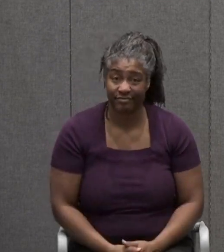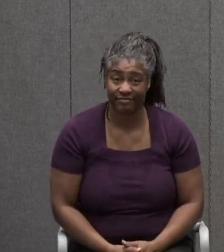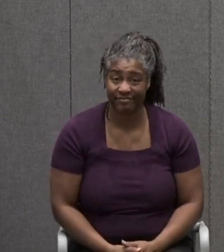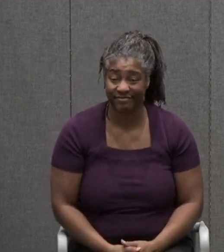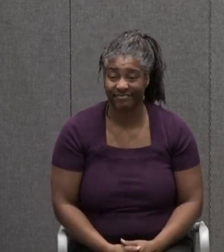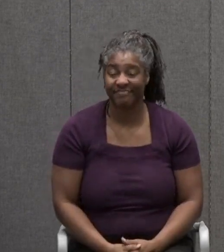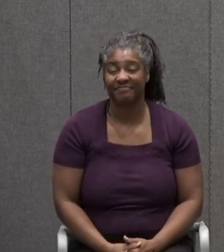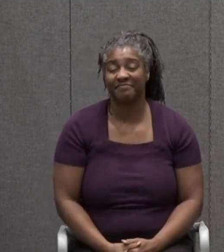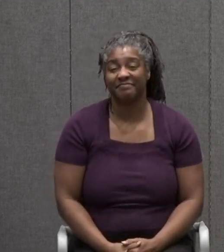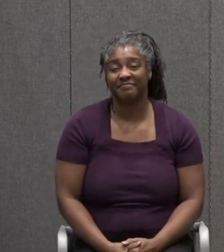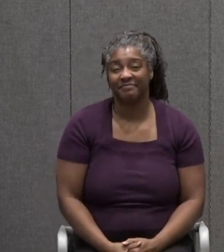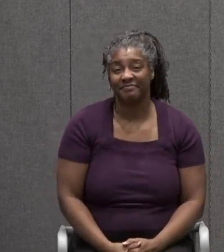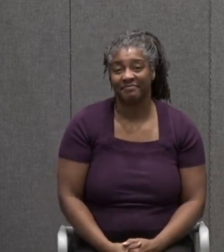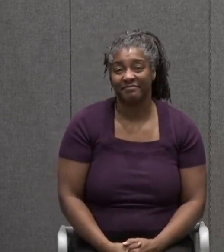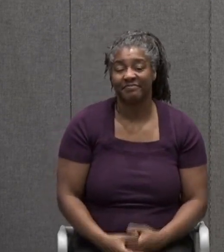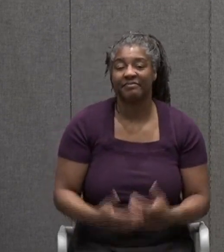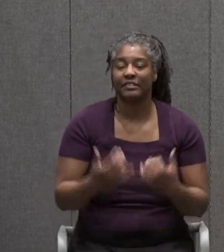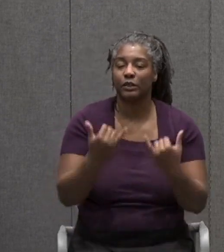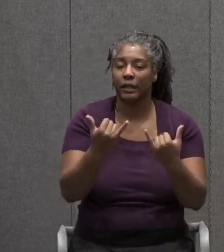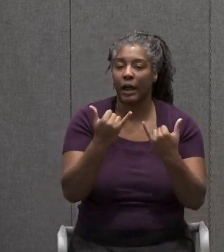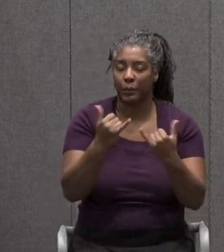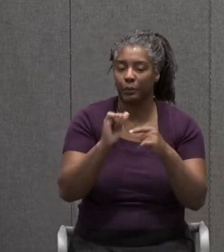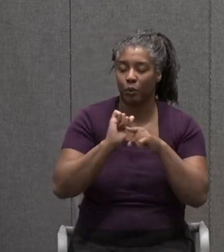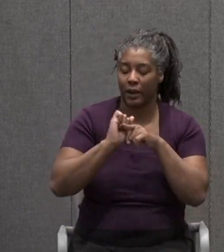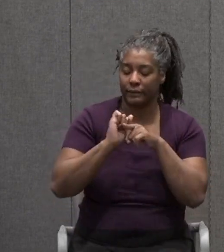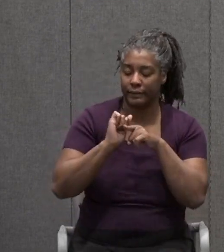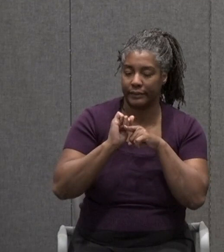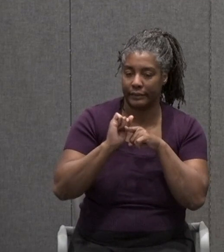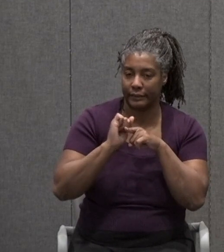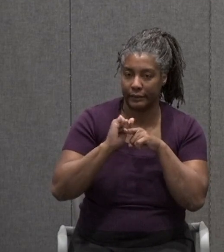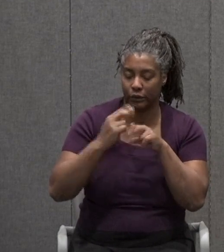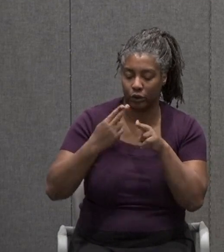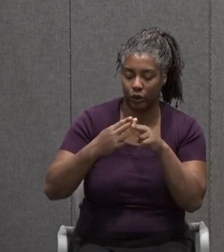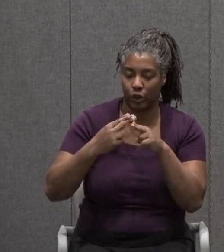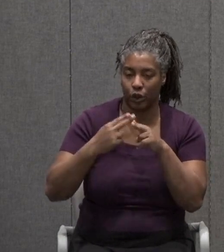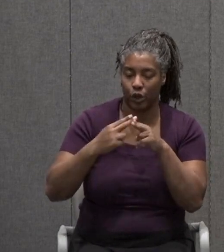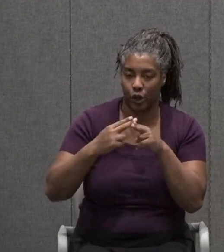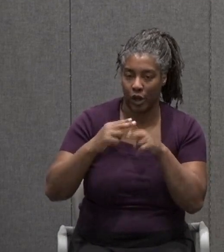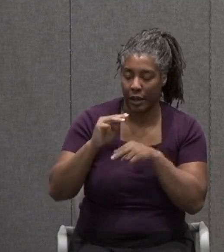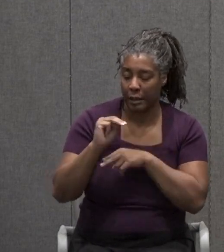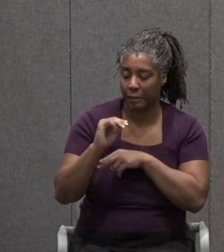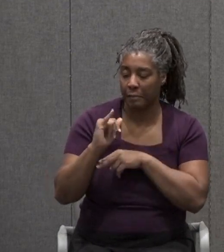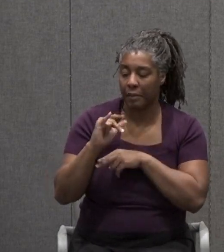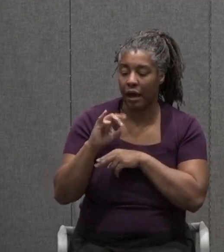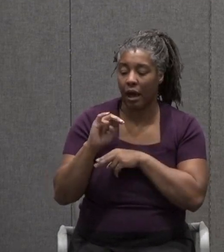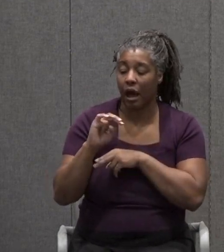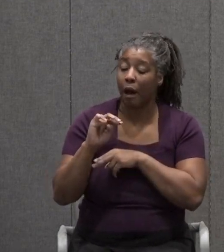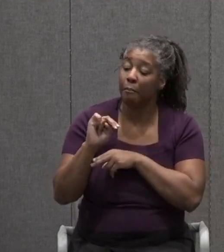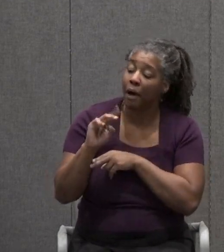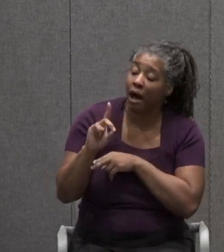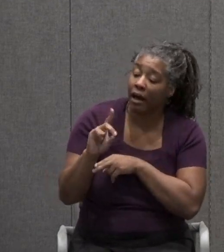We're gonna practice something called mindful eating. So maybe sit crisscross applesauce,